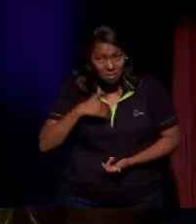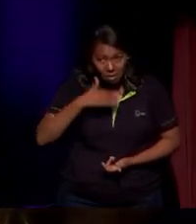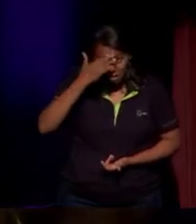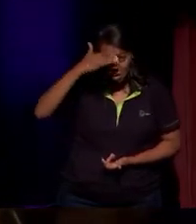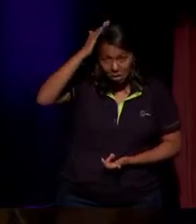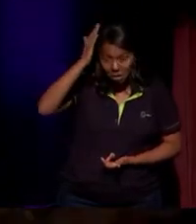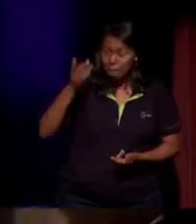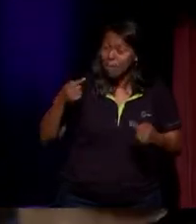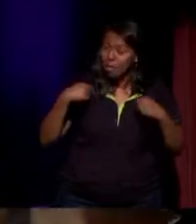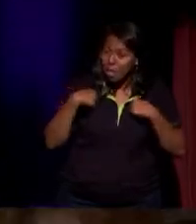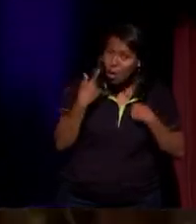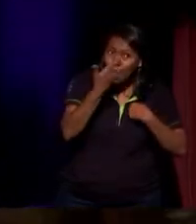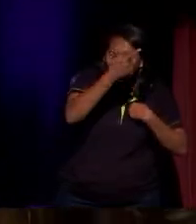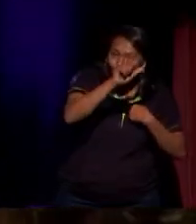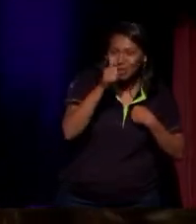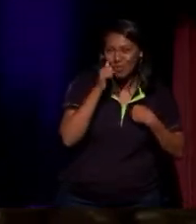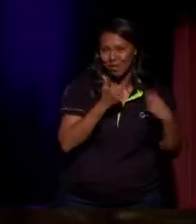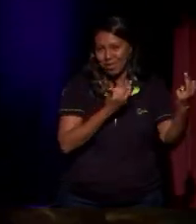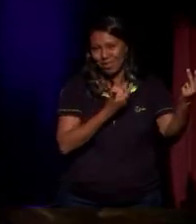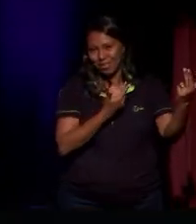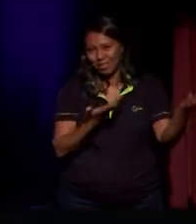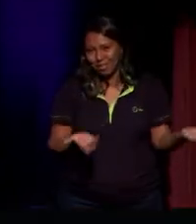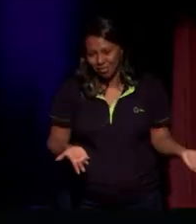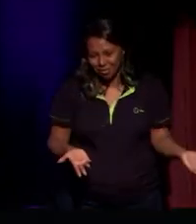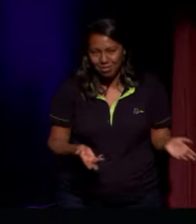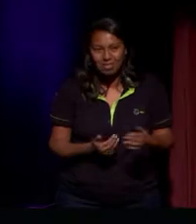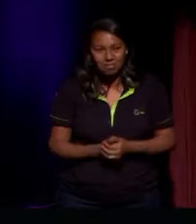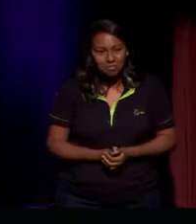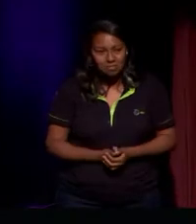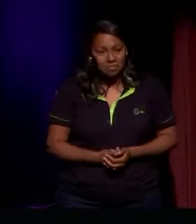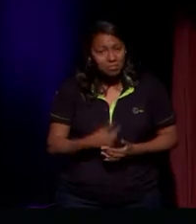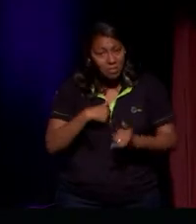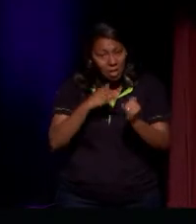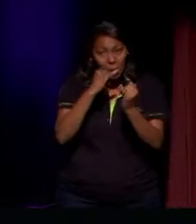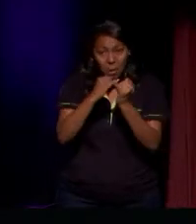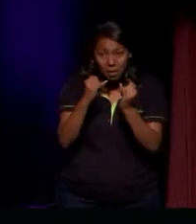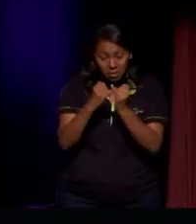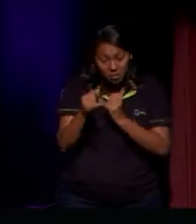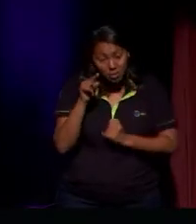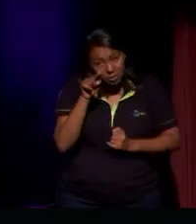I, and many others like me, am very much like you.